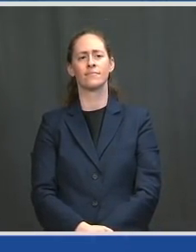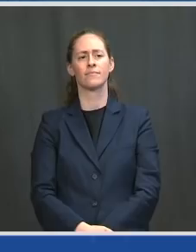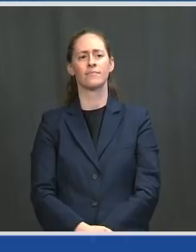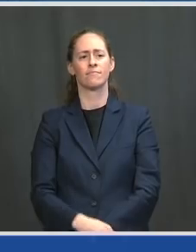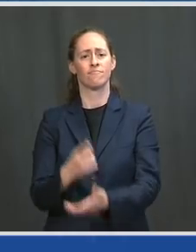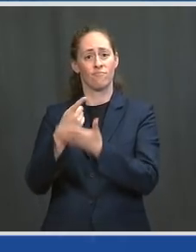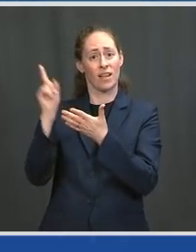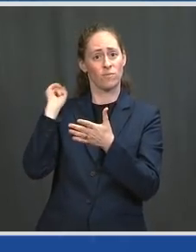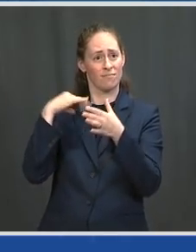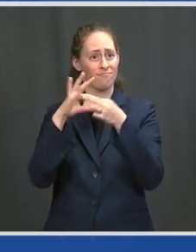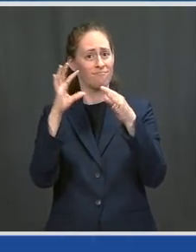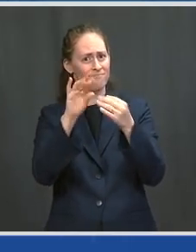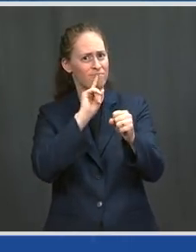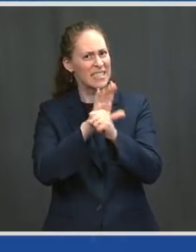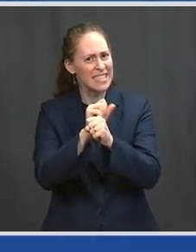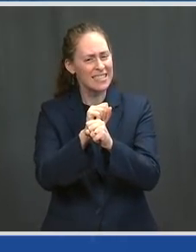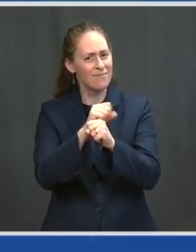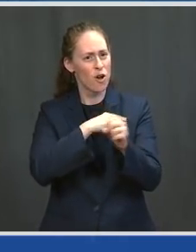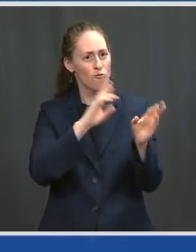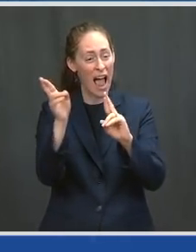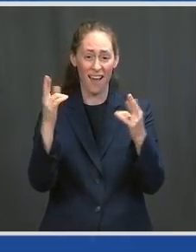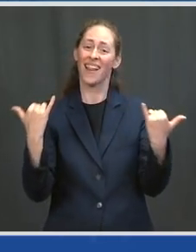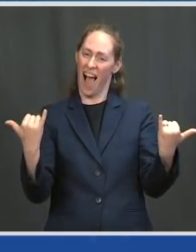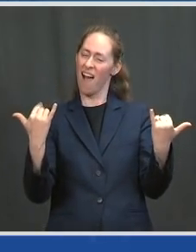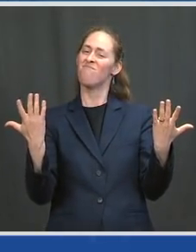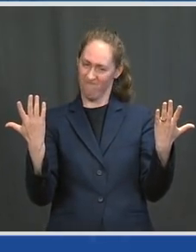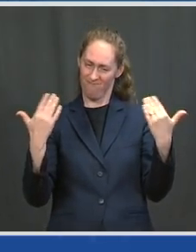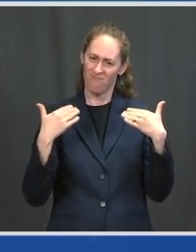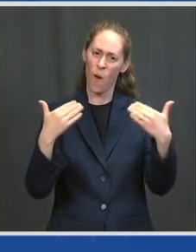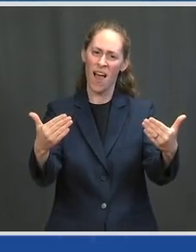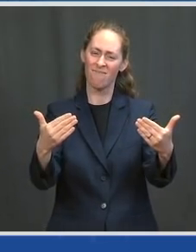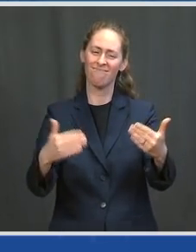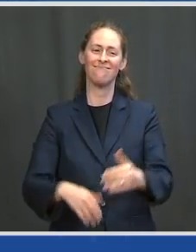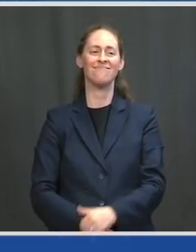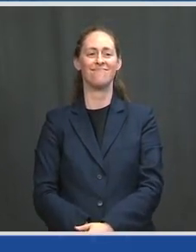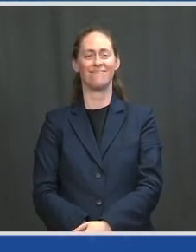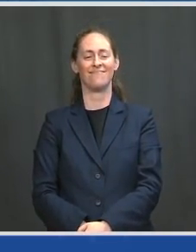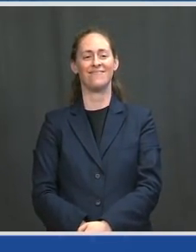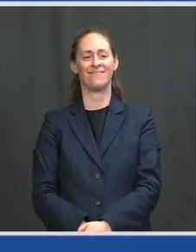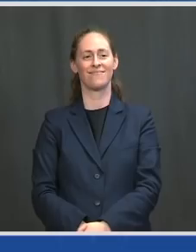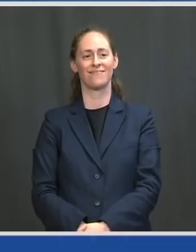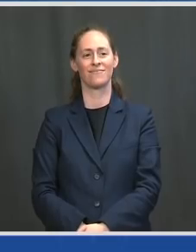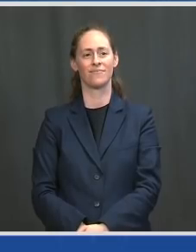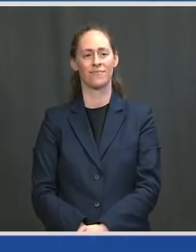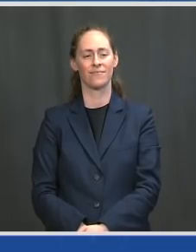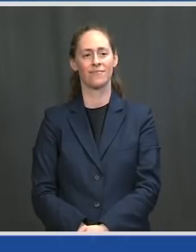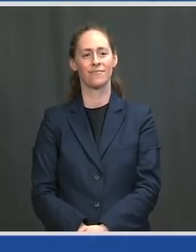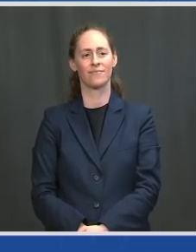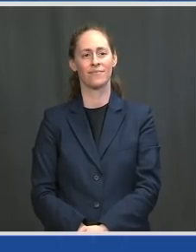As of tomorrow, more than 15,000 pharmacies across this country will be ready to vaccinate this age group.